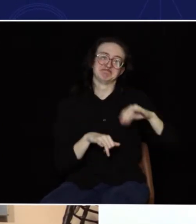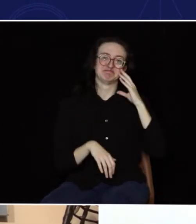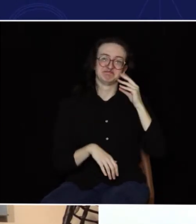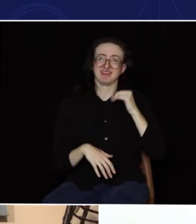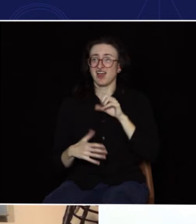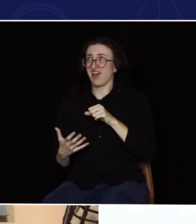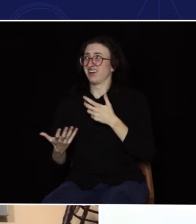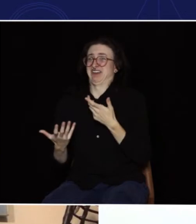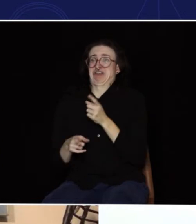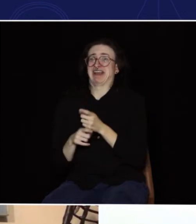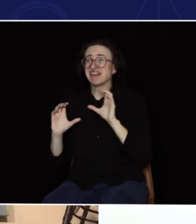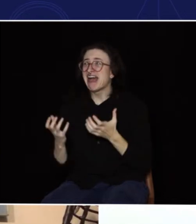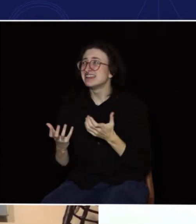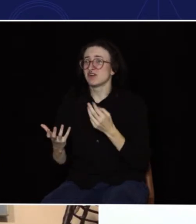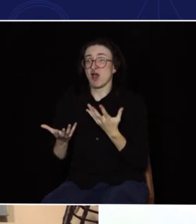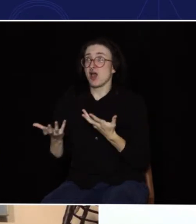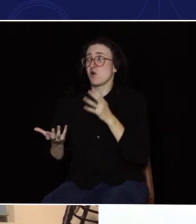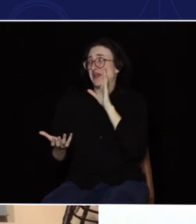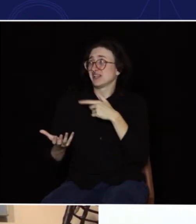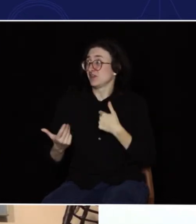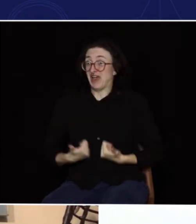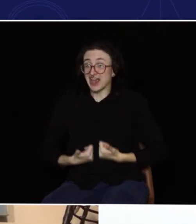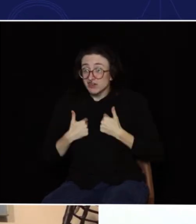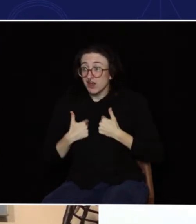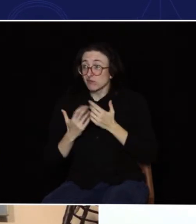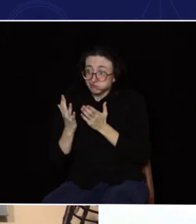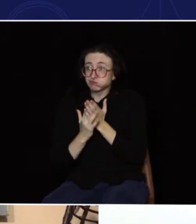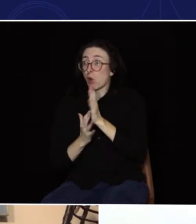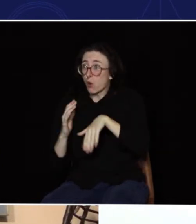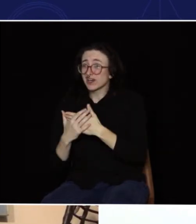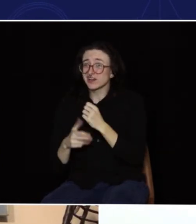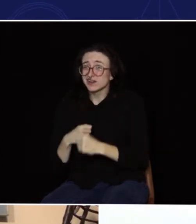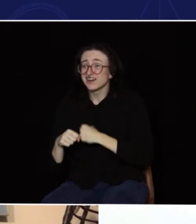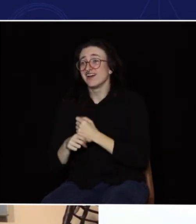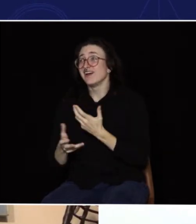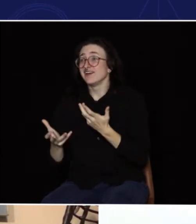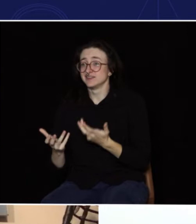[YABSERA:] Yeah, I’m like, “Am I in the right class?” Like, "Will I survive through the whole year?" Like...